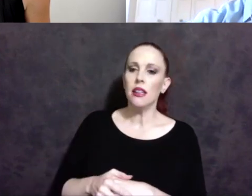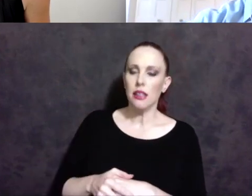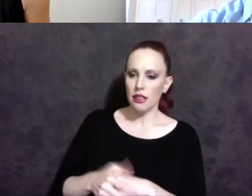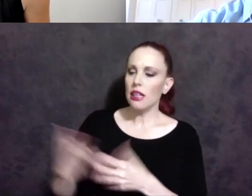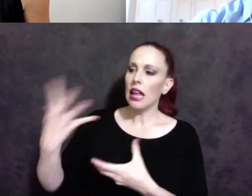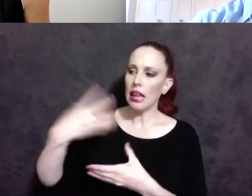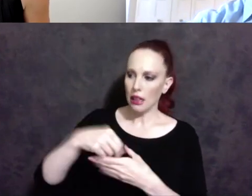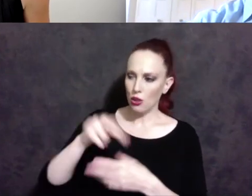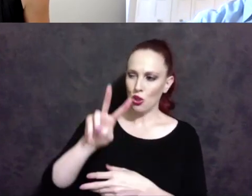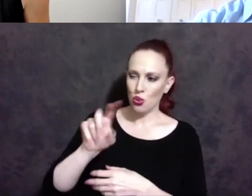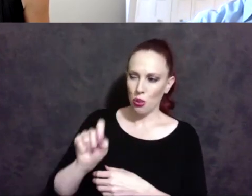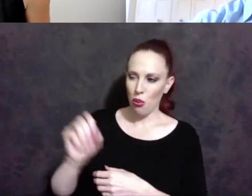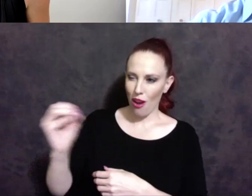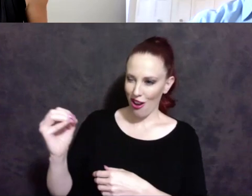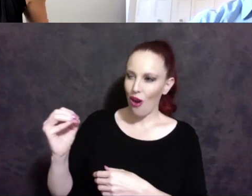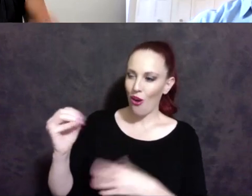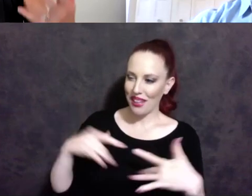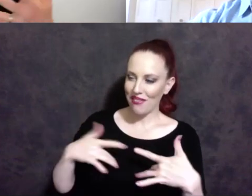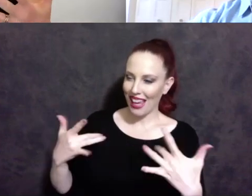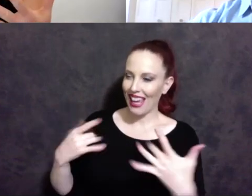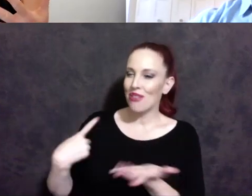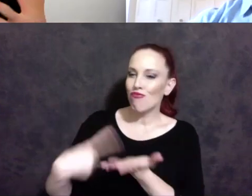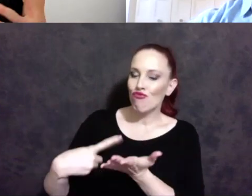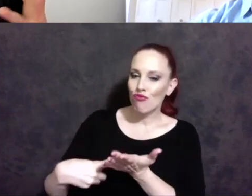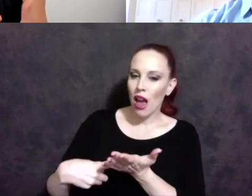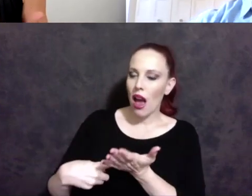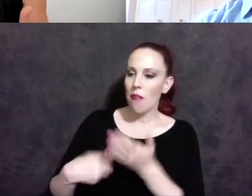2.0 event where we were talking about the intersection of mindfulness and inclusion.